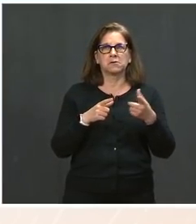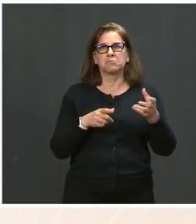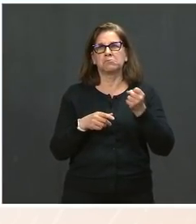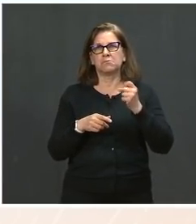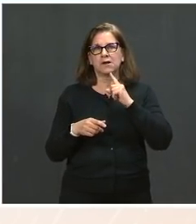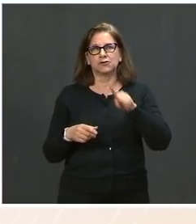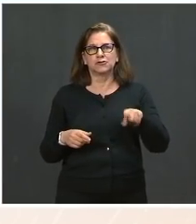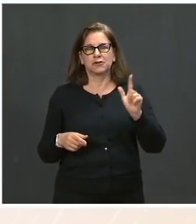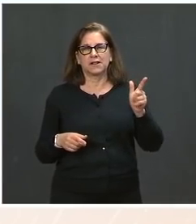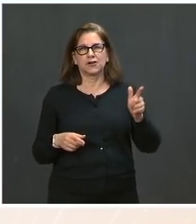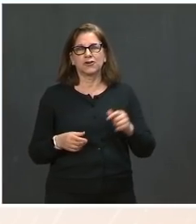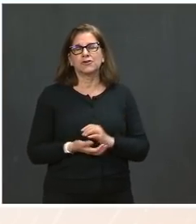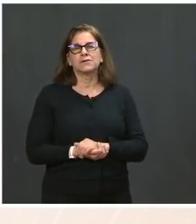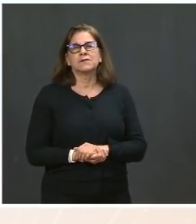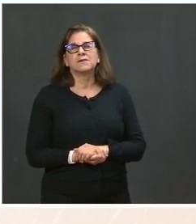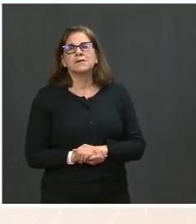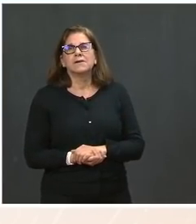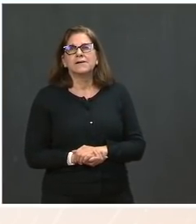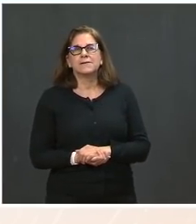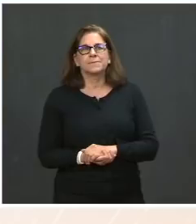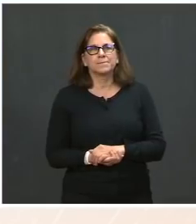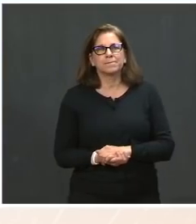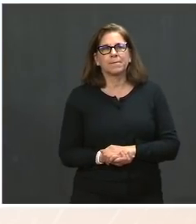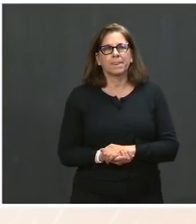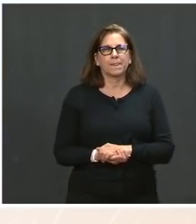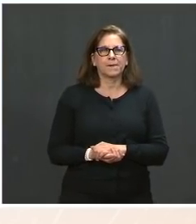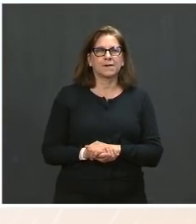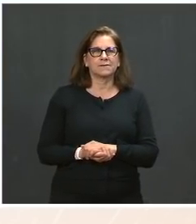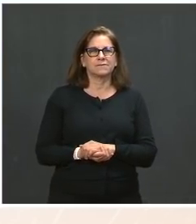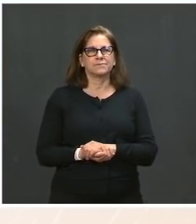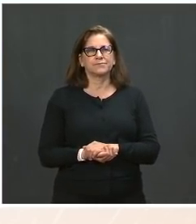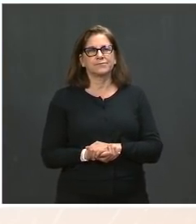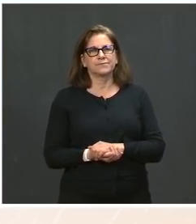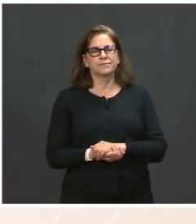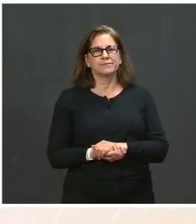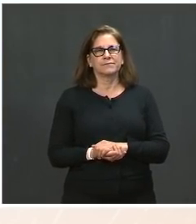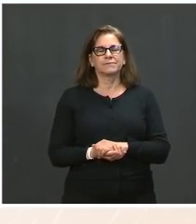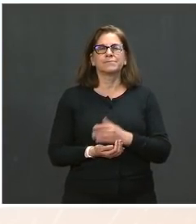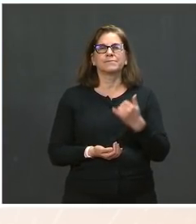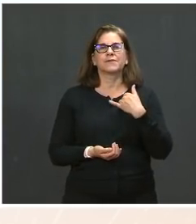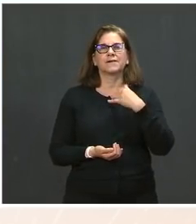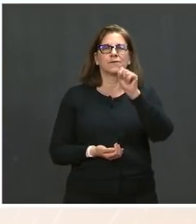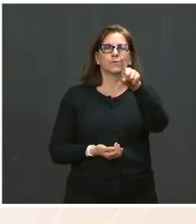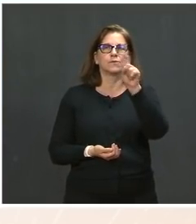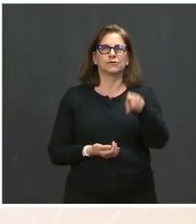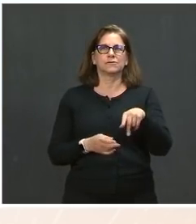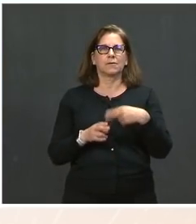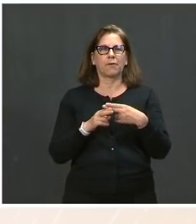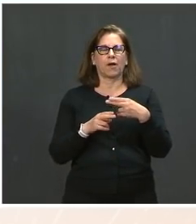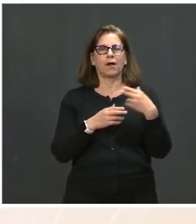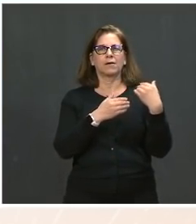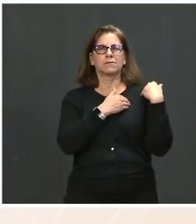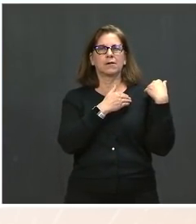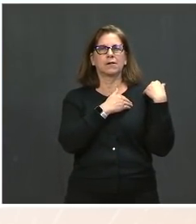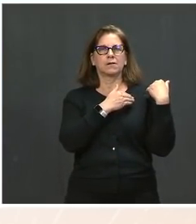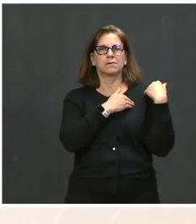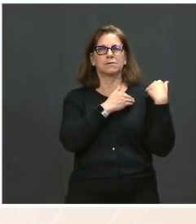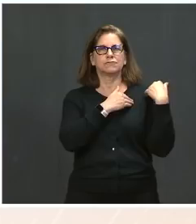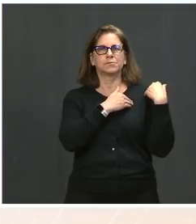The Press: Yeah, just back on the liability -- gunmaker liability issue again. At the risk of flogging a dead horse, I'm just --